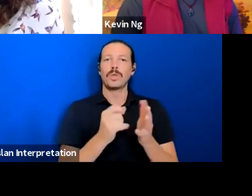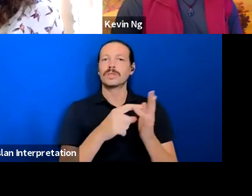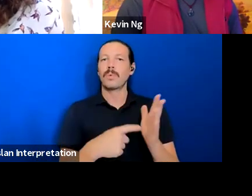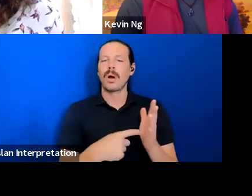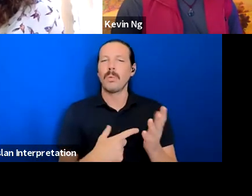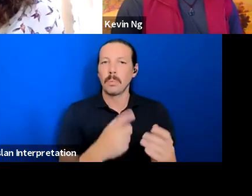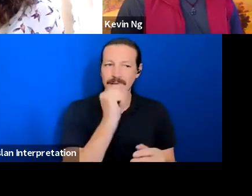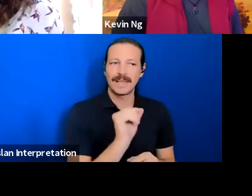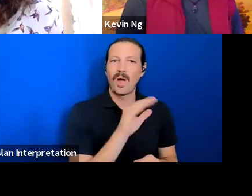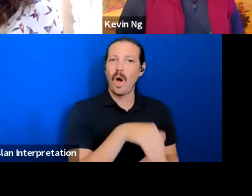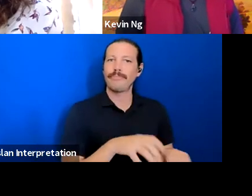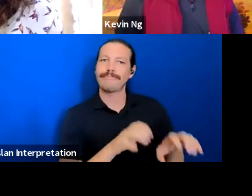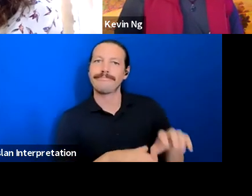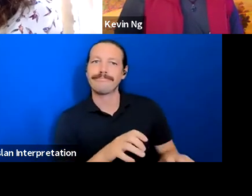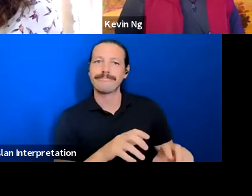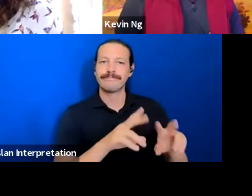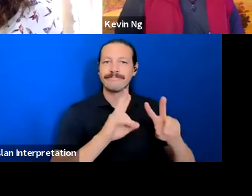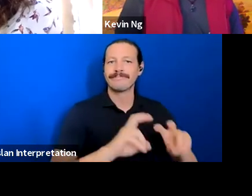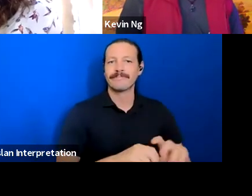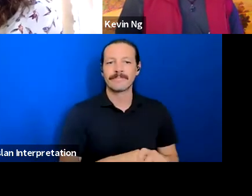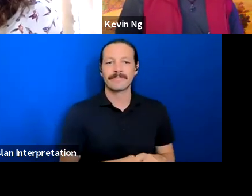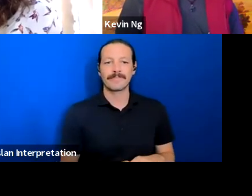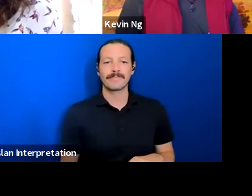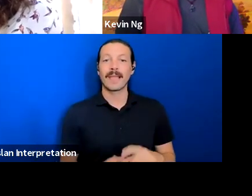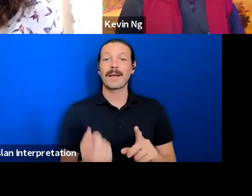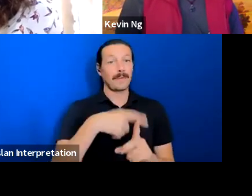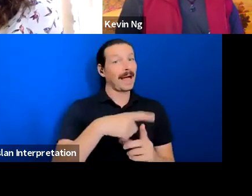to ask of your other peers actually when you get there, you can see who's on the panel, what other